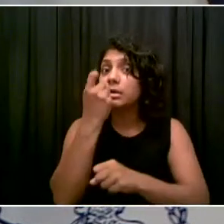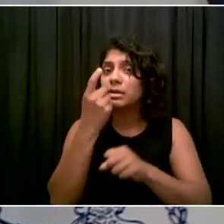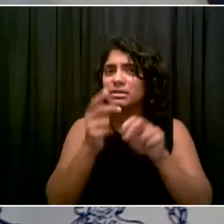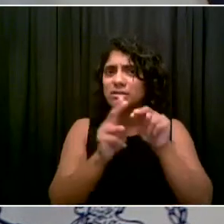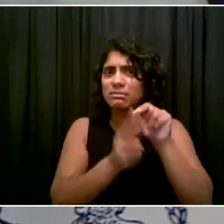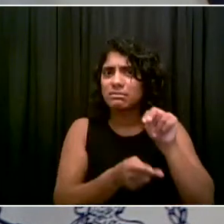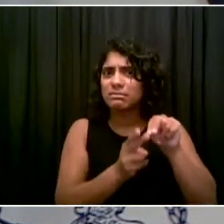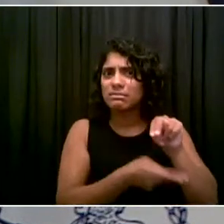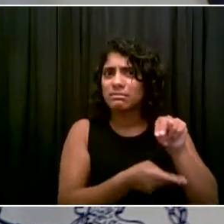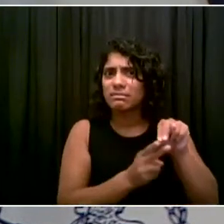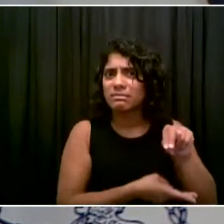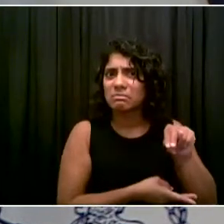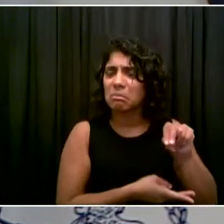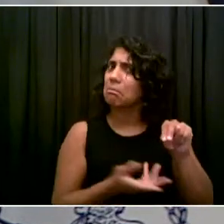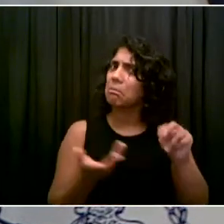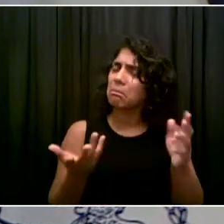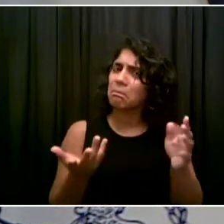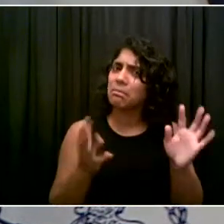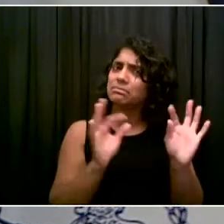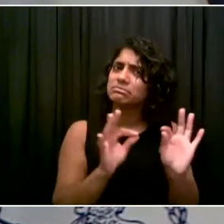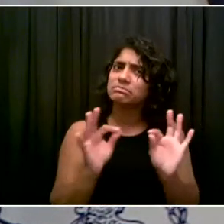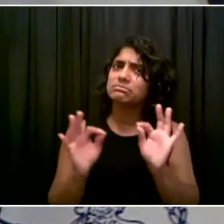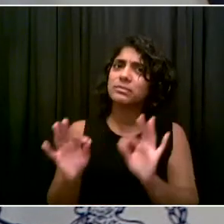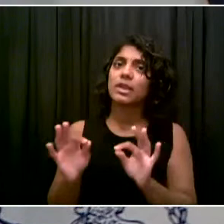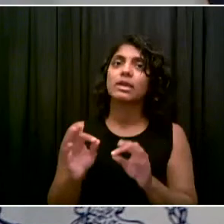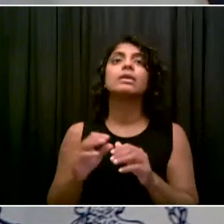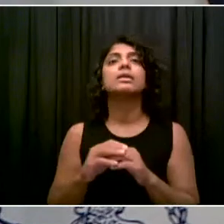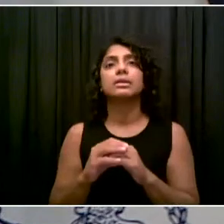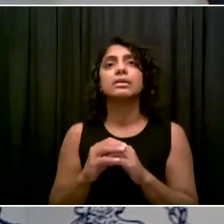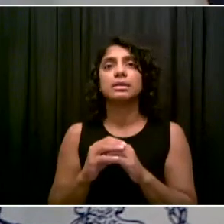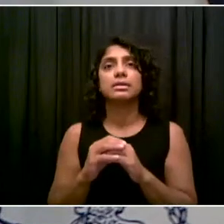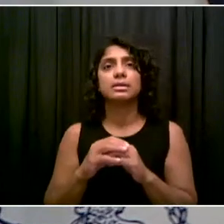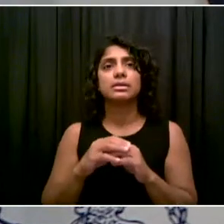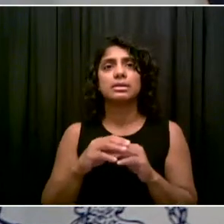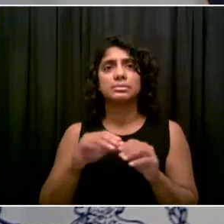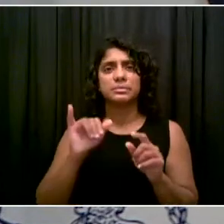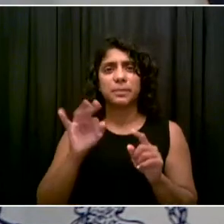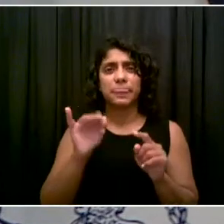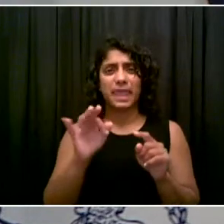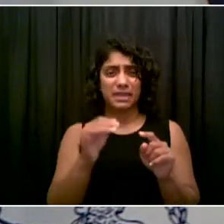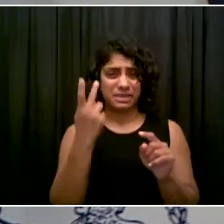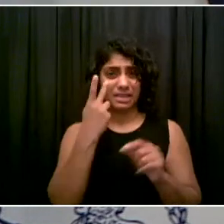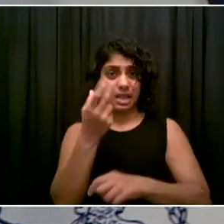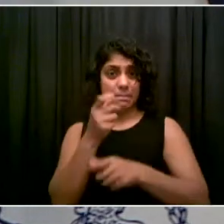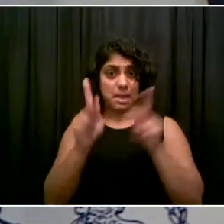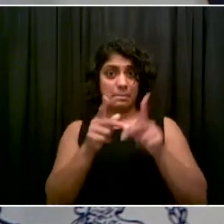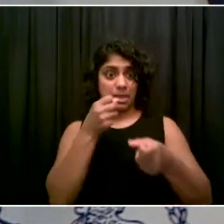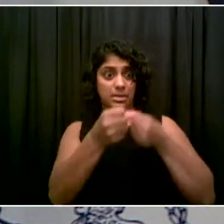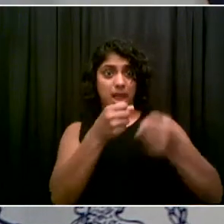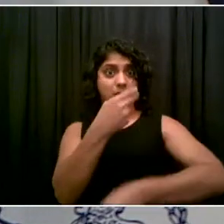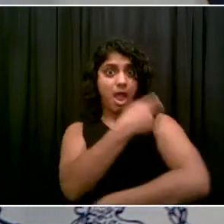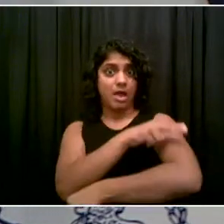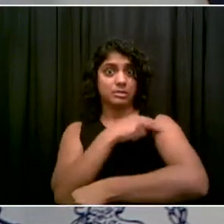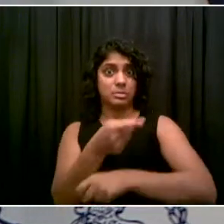IN THE RIGHT PLACE, IF E WSEE ANY ADJUSTMENTS